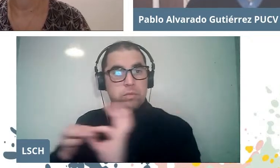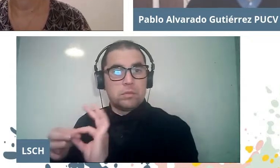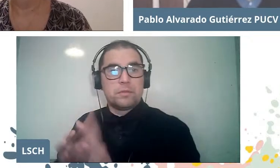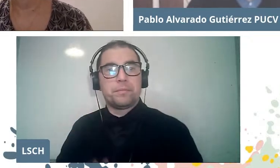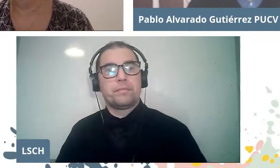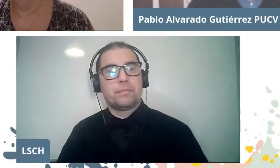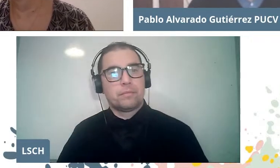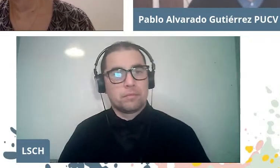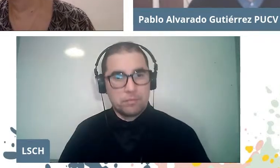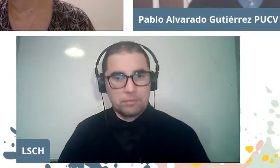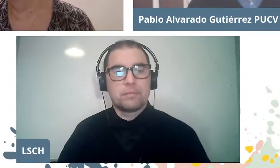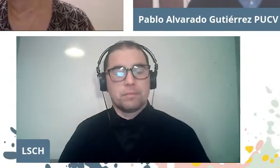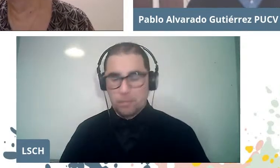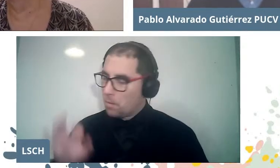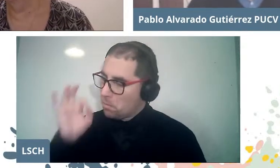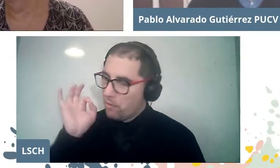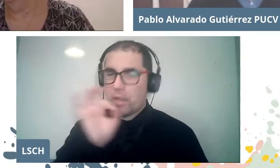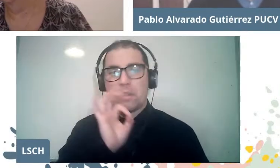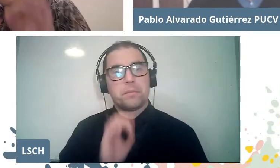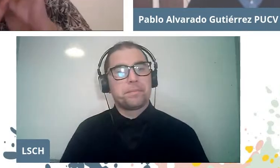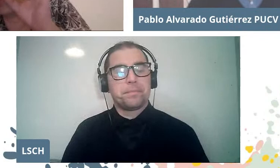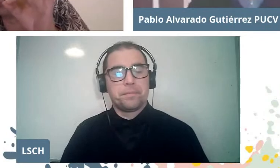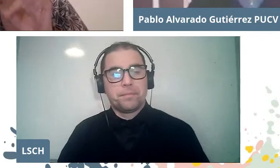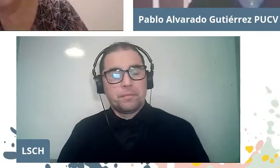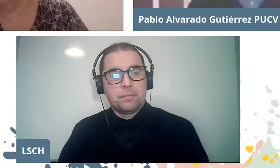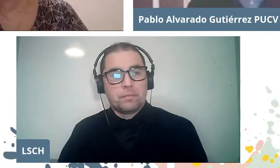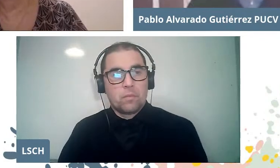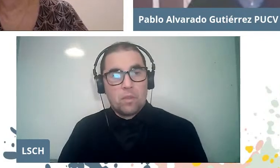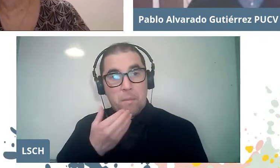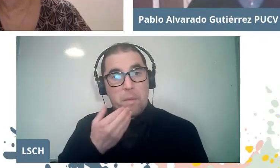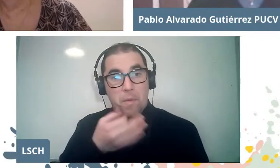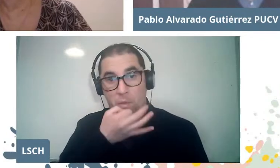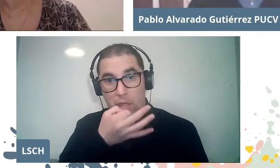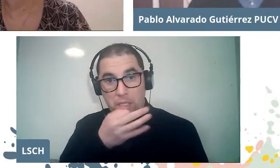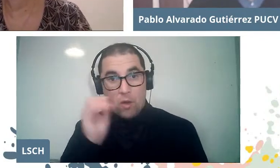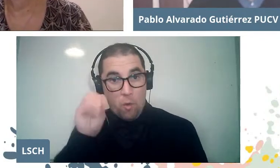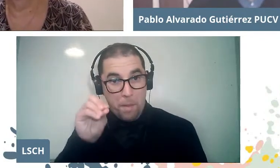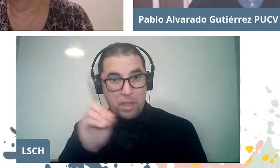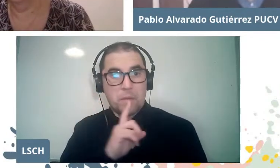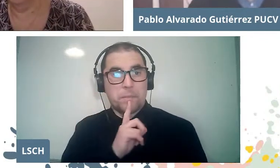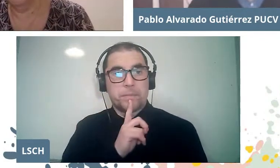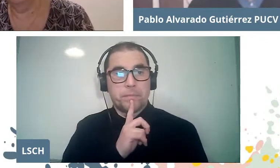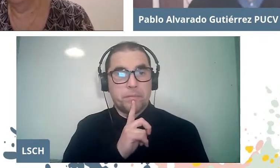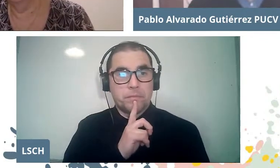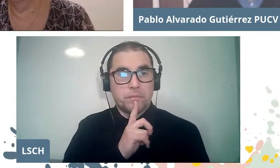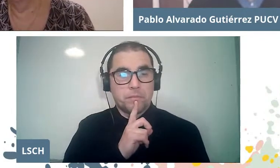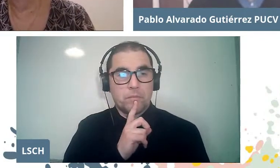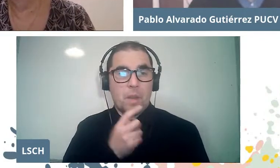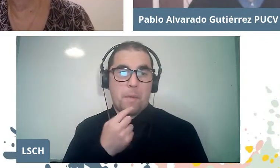That's right, and I'm going to end this with a concept, which I really,